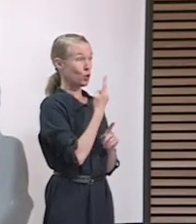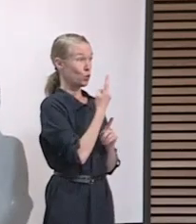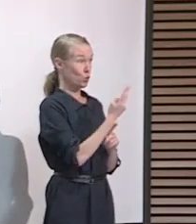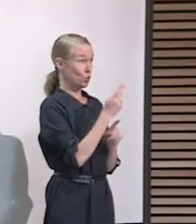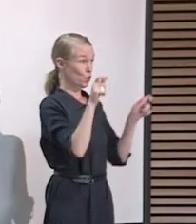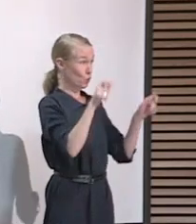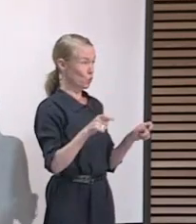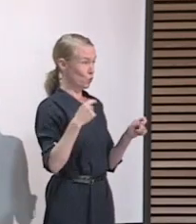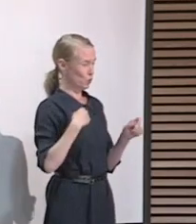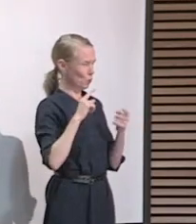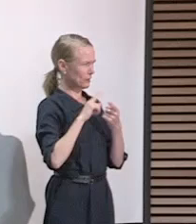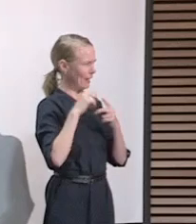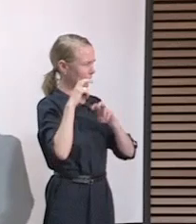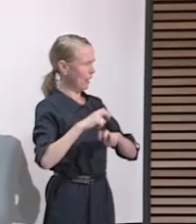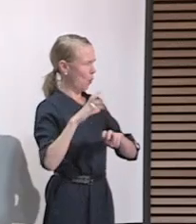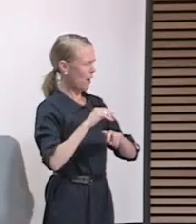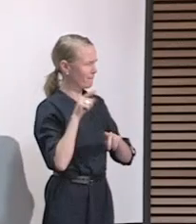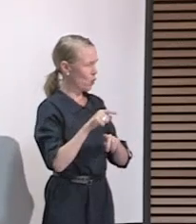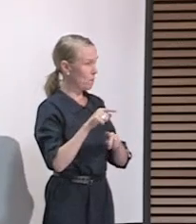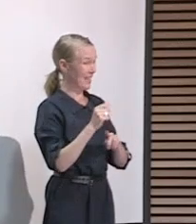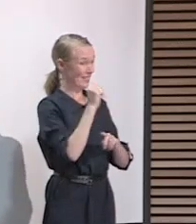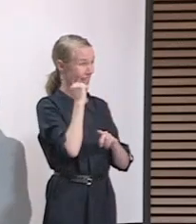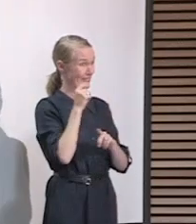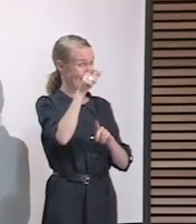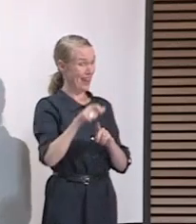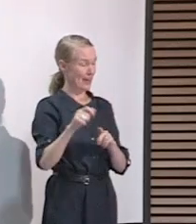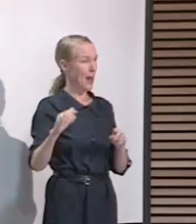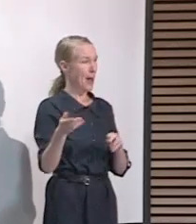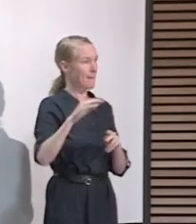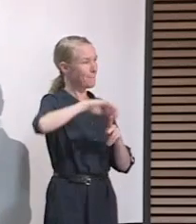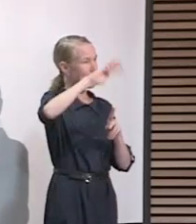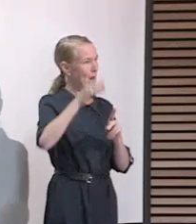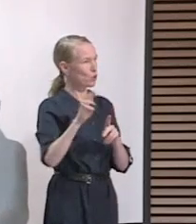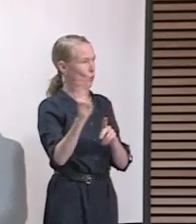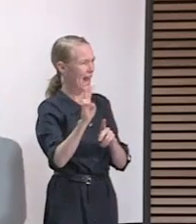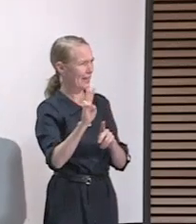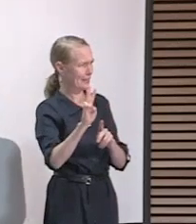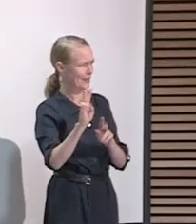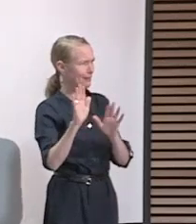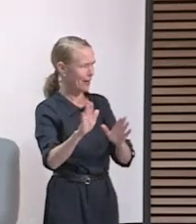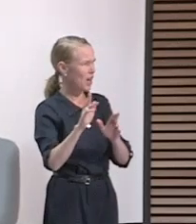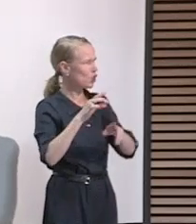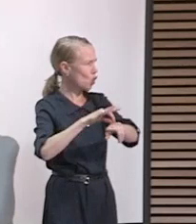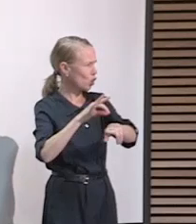still being investigated on the link to the cluster, yesterday's one is the Mount Wellington connection, what is